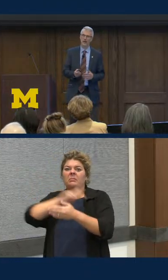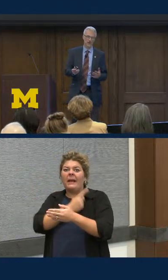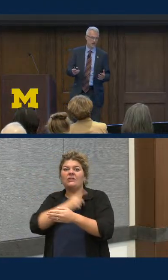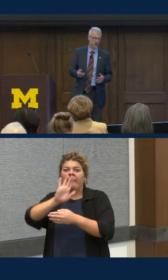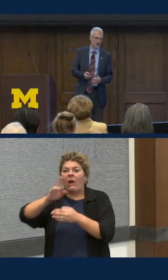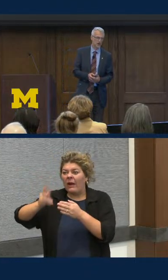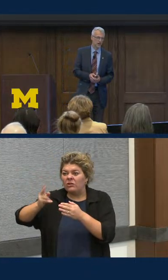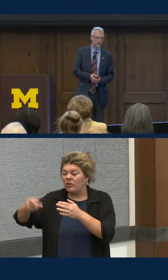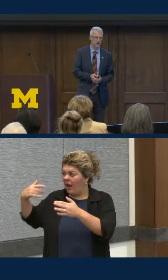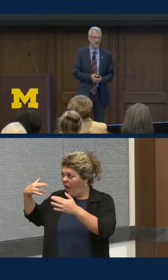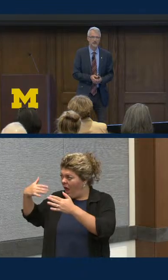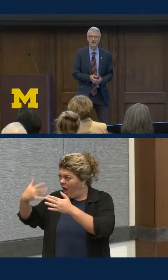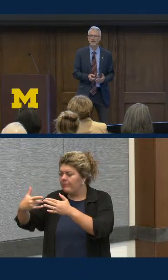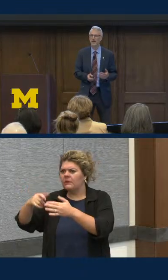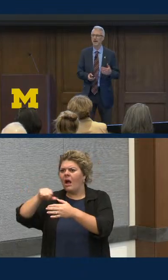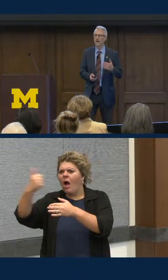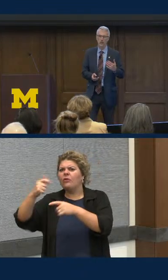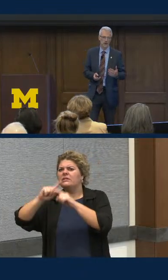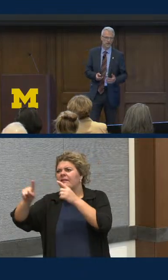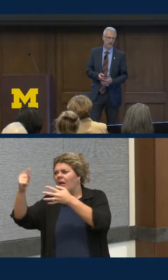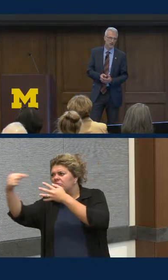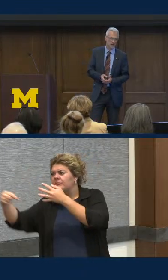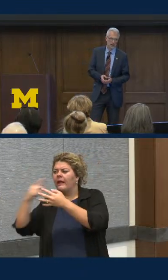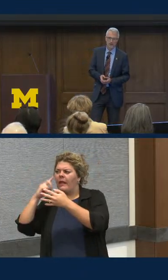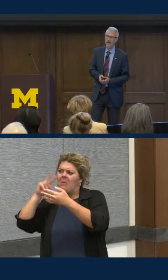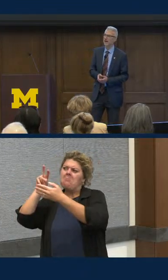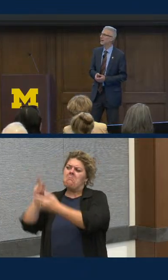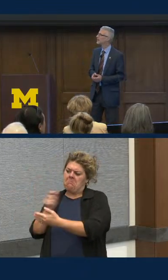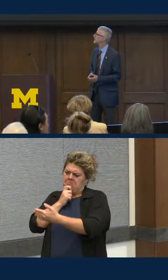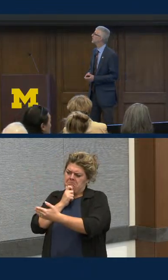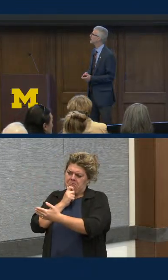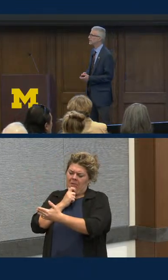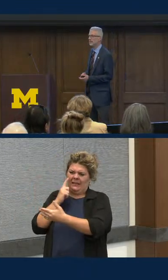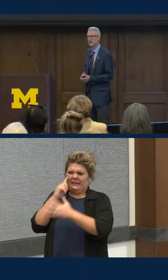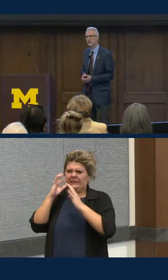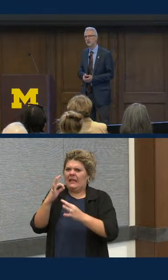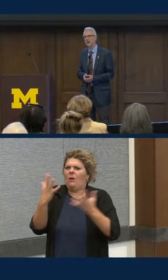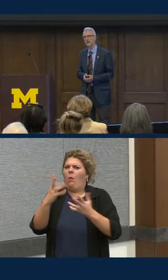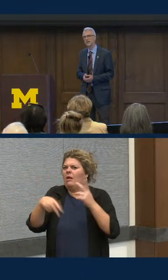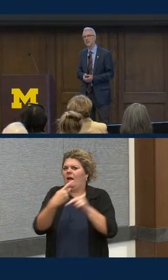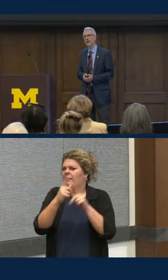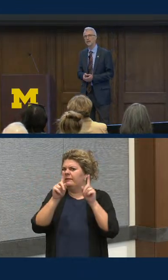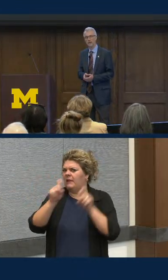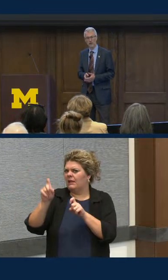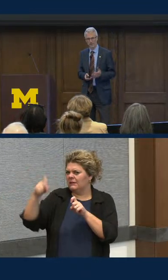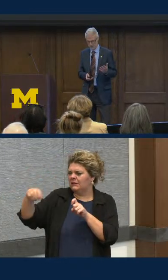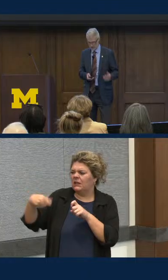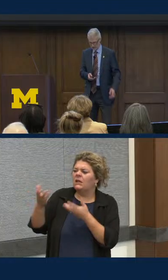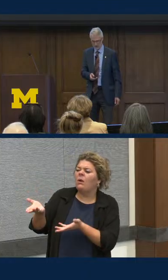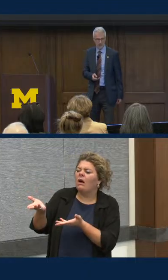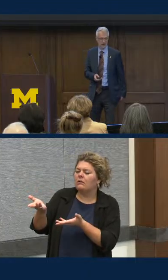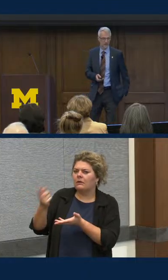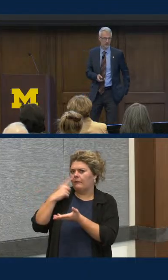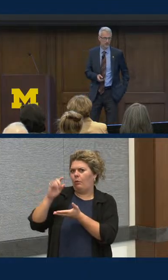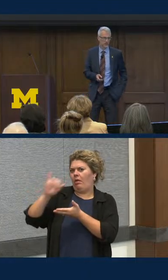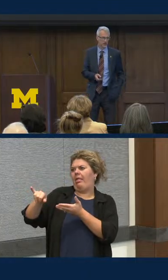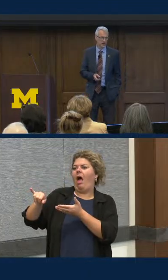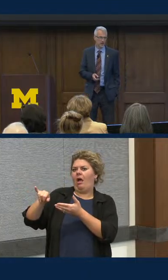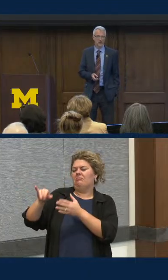characteristics and deciding what diagnostic tests should be made for a given set of symptoms.